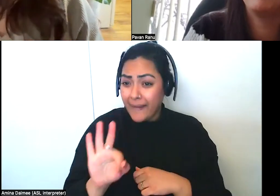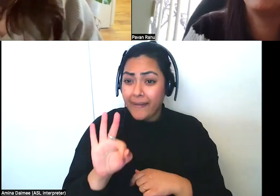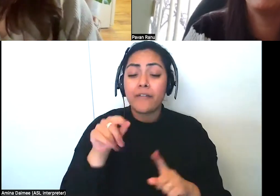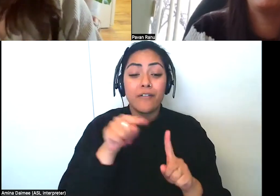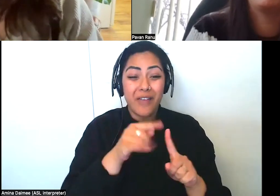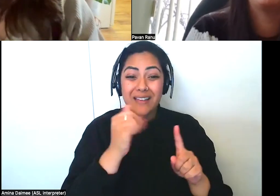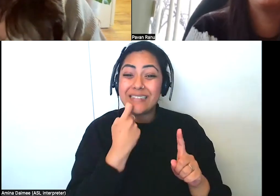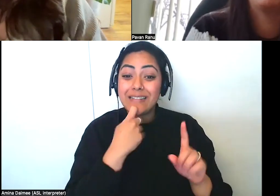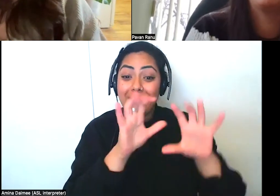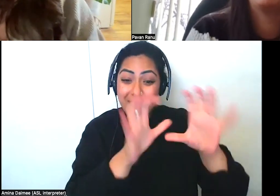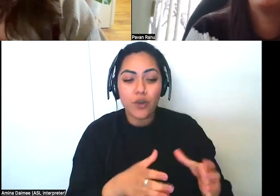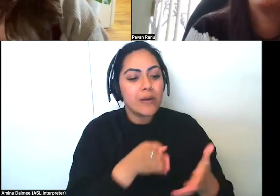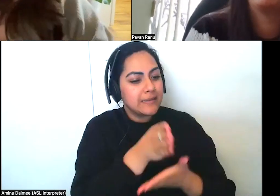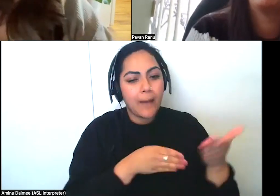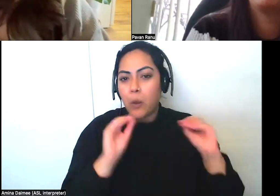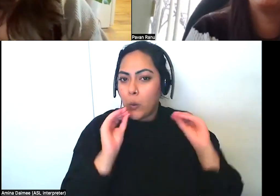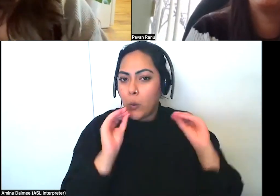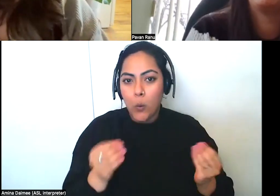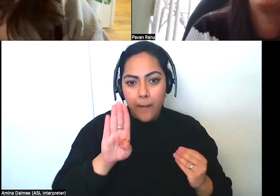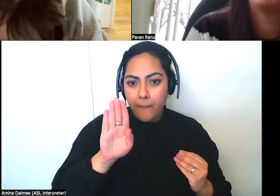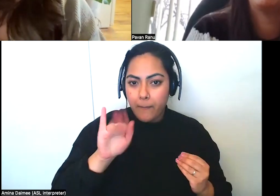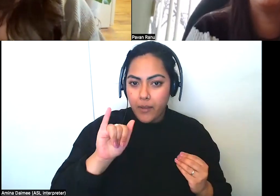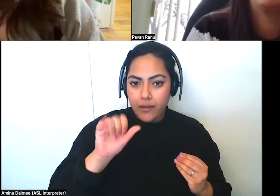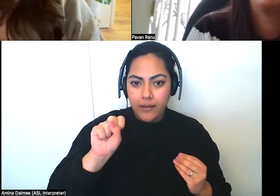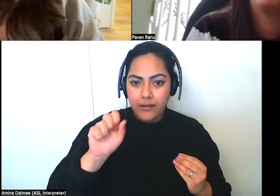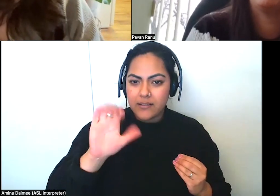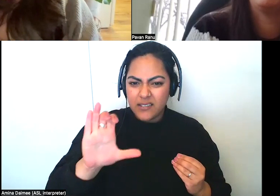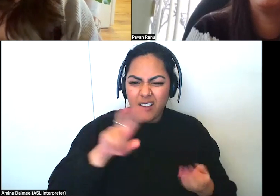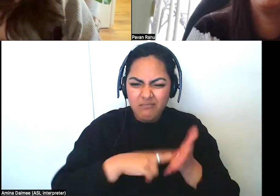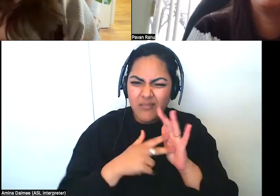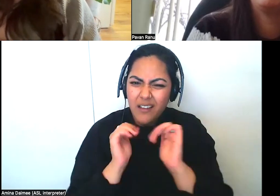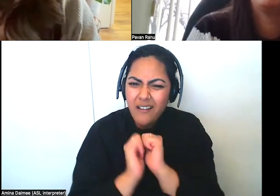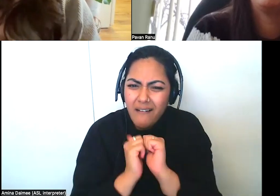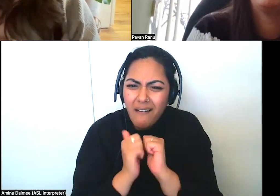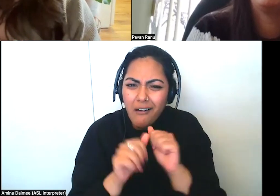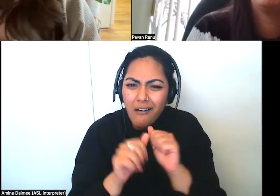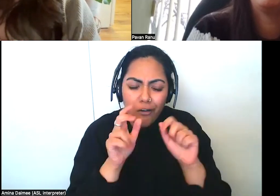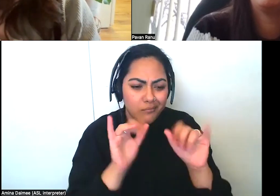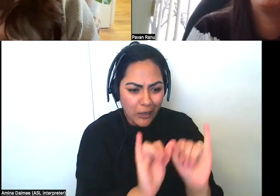That's a really great question. I can take that as the person who ran a lot of the graphs. I think,